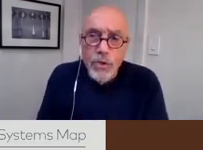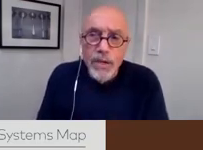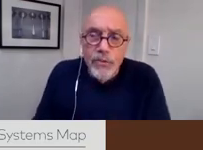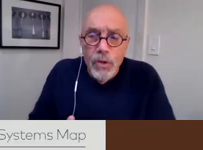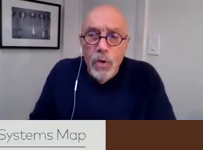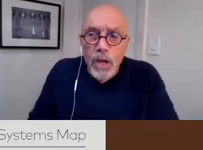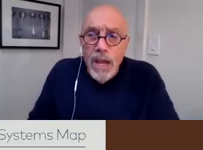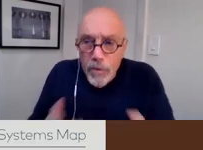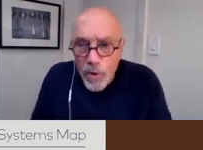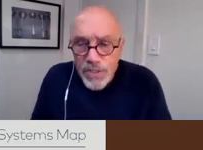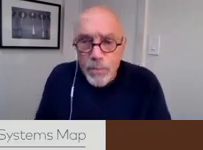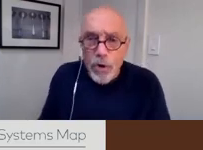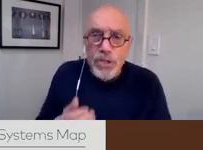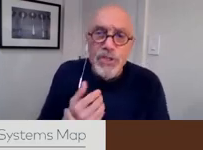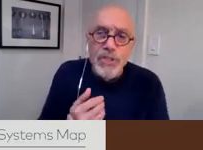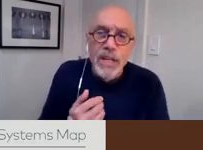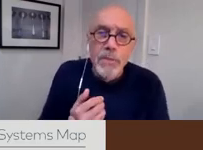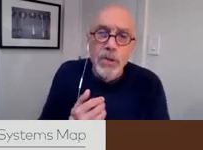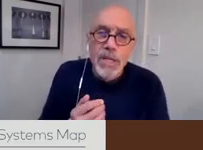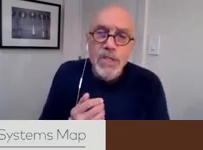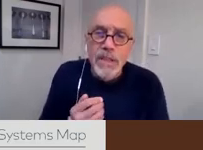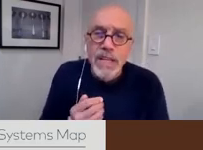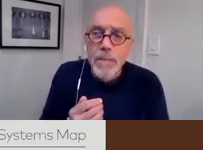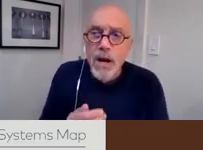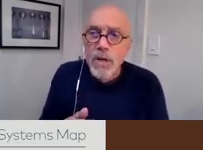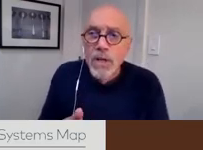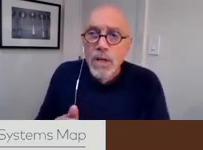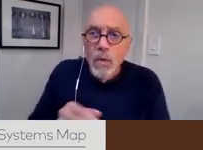as everyone is approaching sustainability is to think about